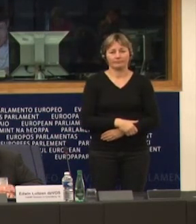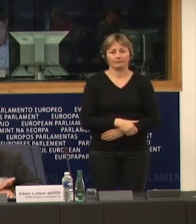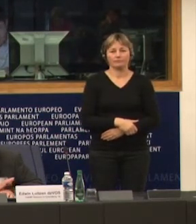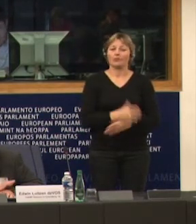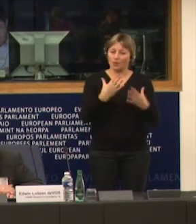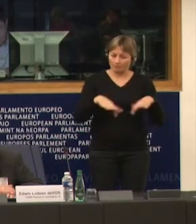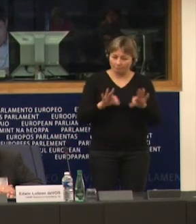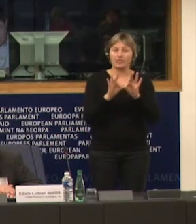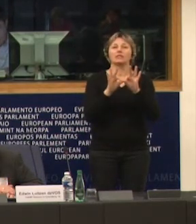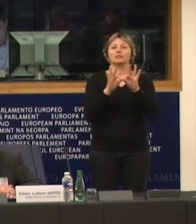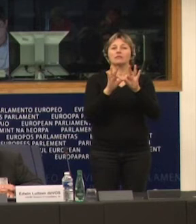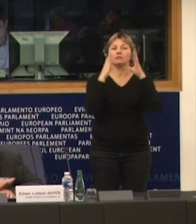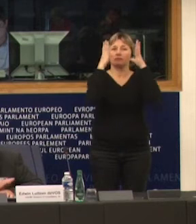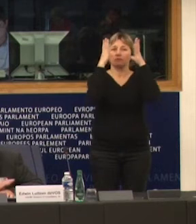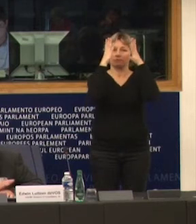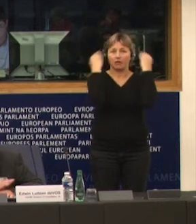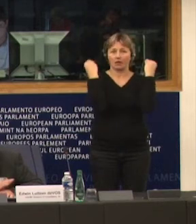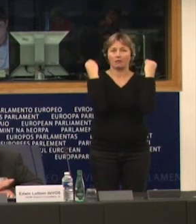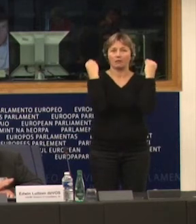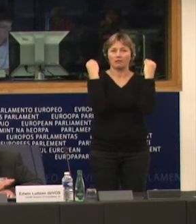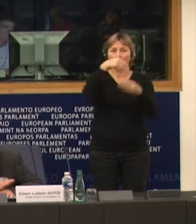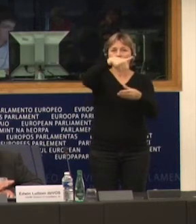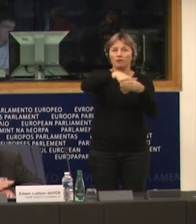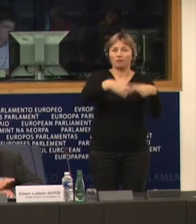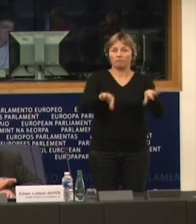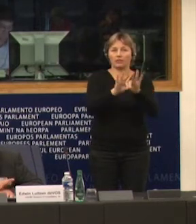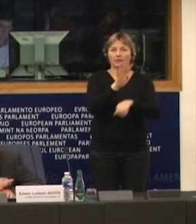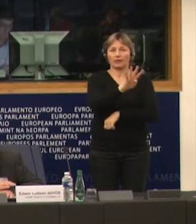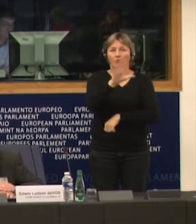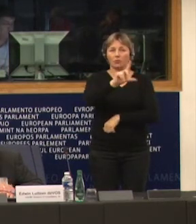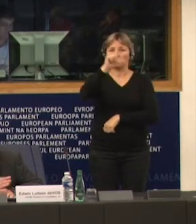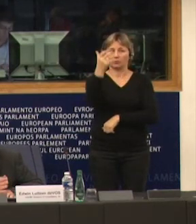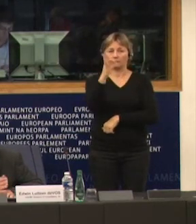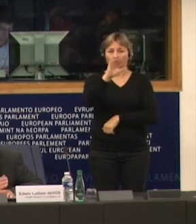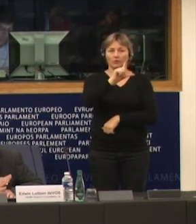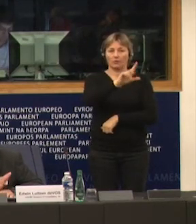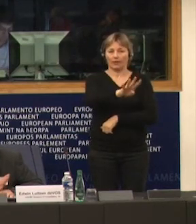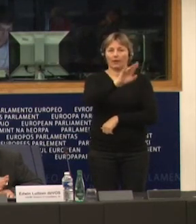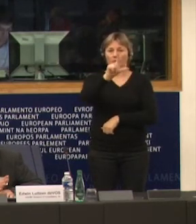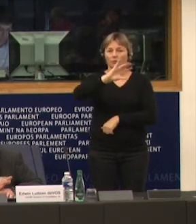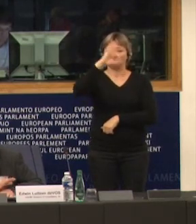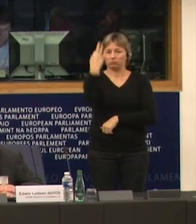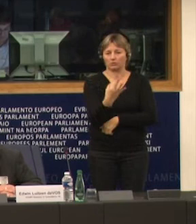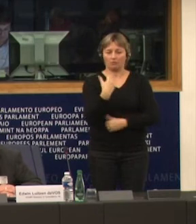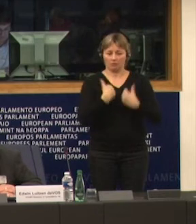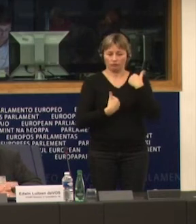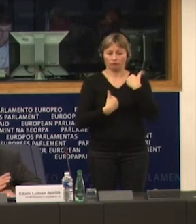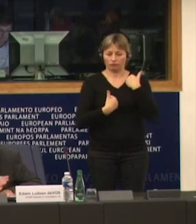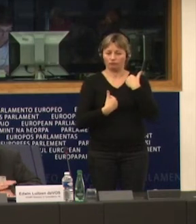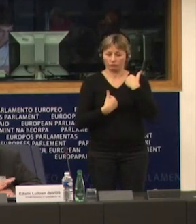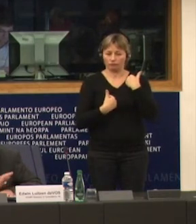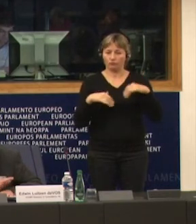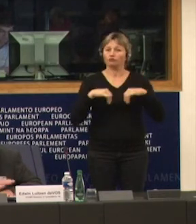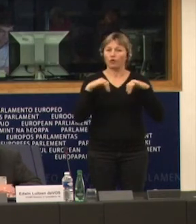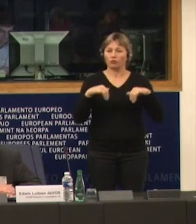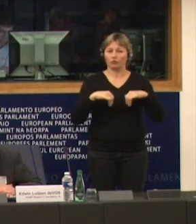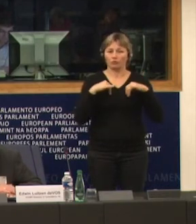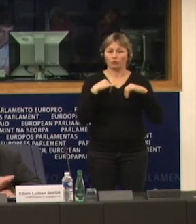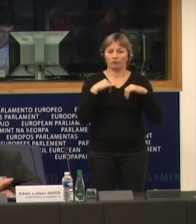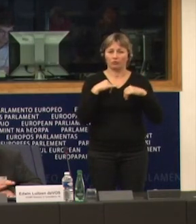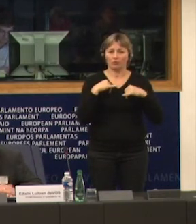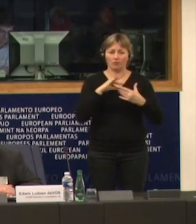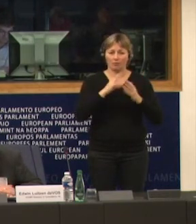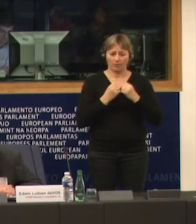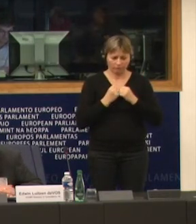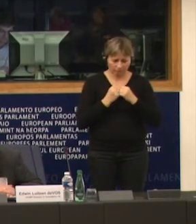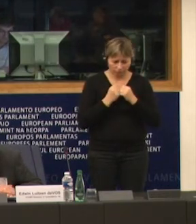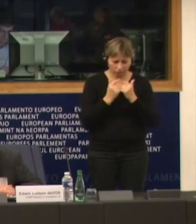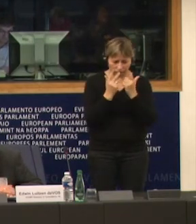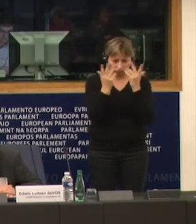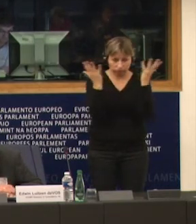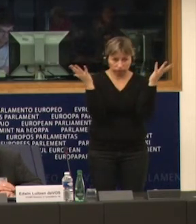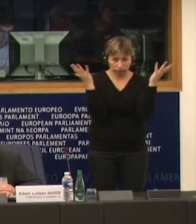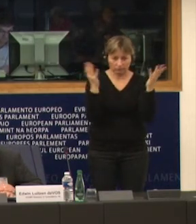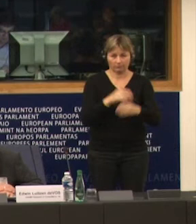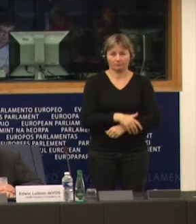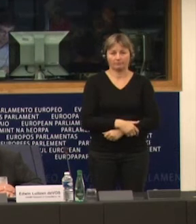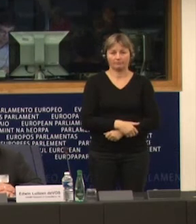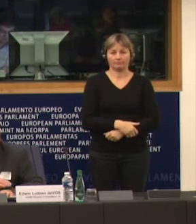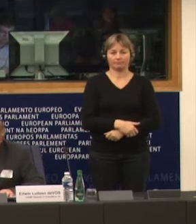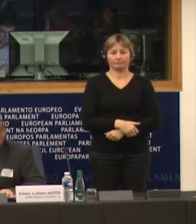42% of the young people with disabilities have multiple problems. Multiple types of diagnosis.